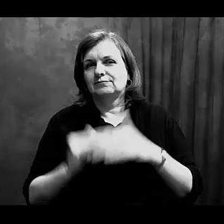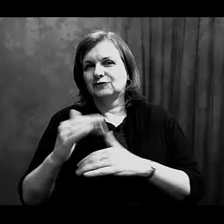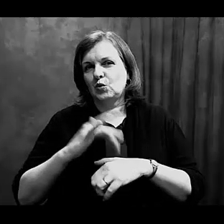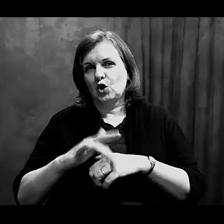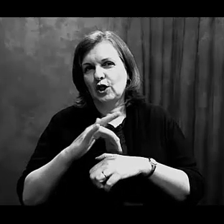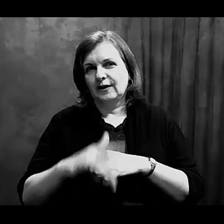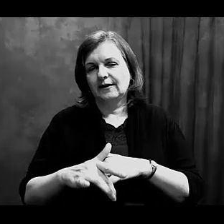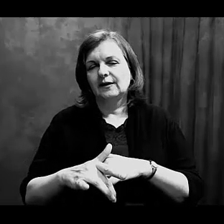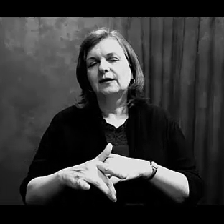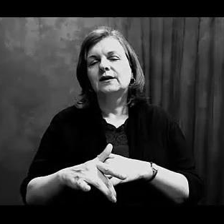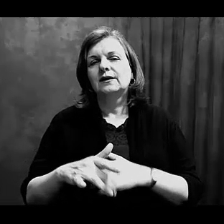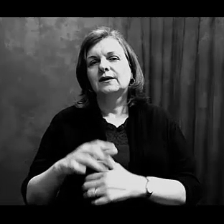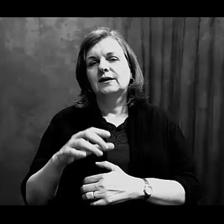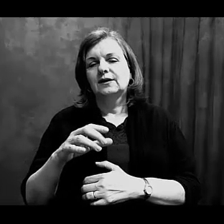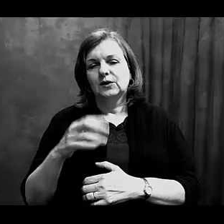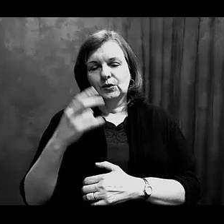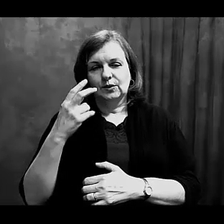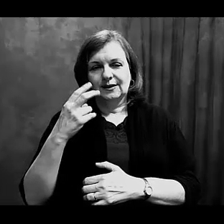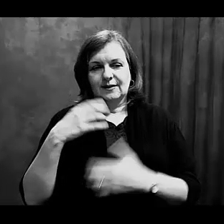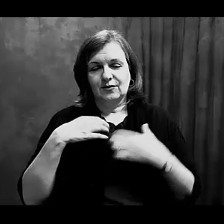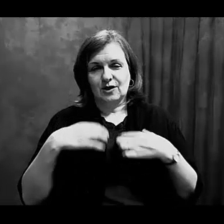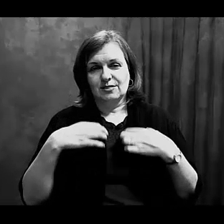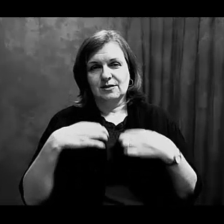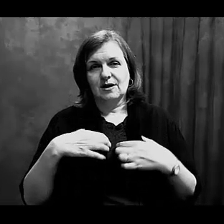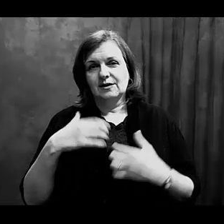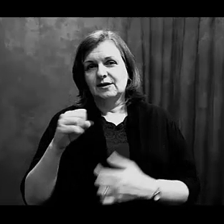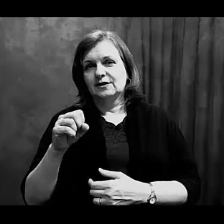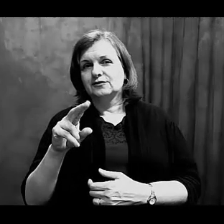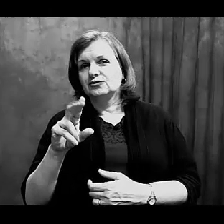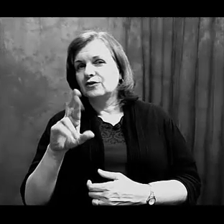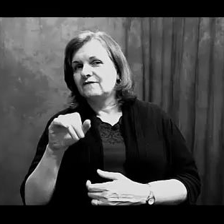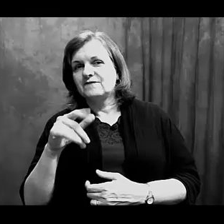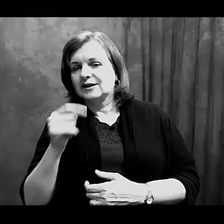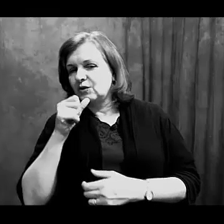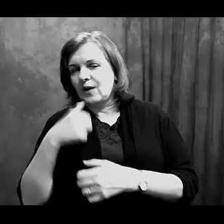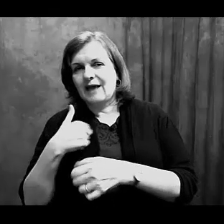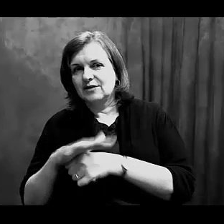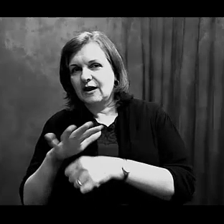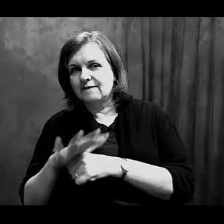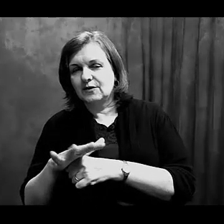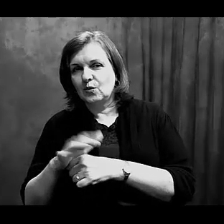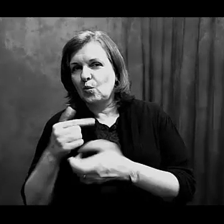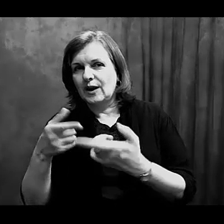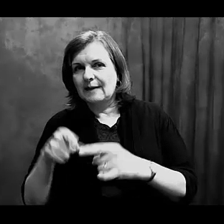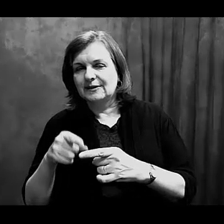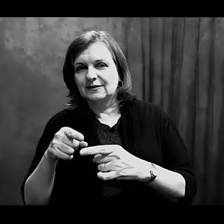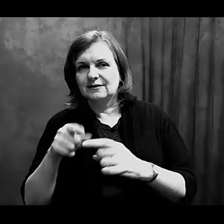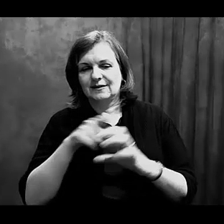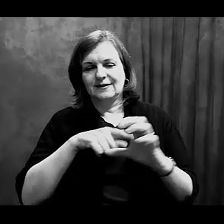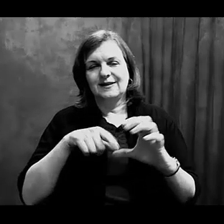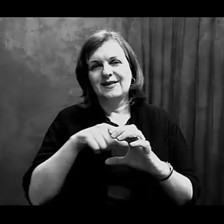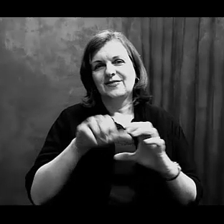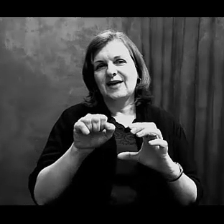looking at the amount of lung surfactant as being inadequate essentially their lungs are sticking shut in the alveoli. So if the alveoli